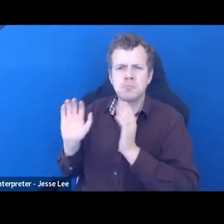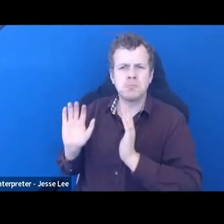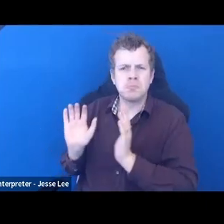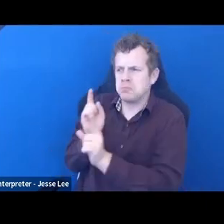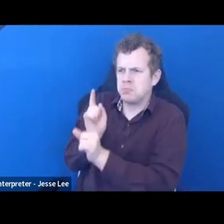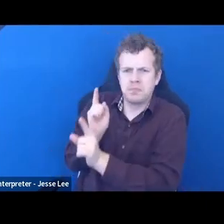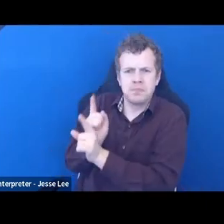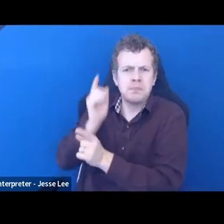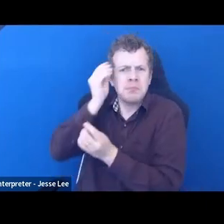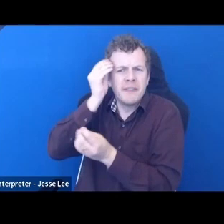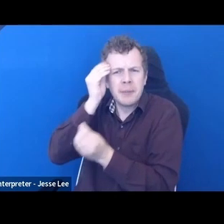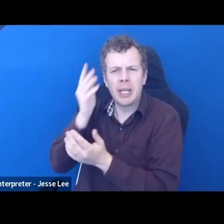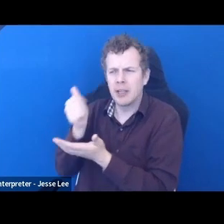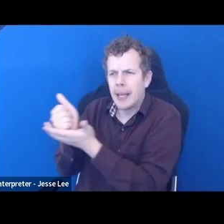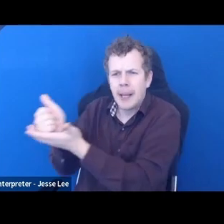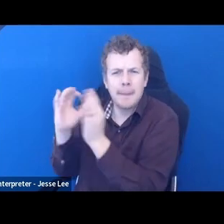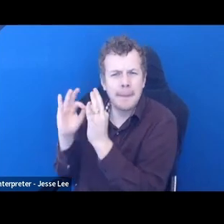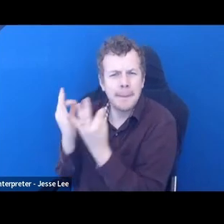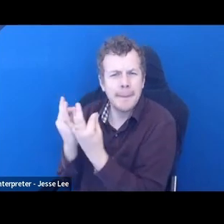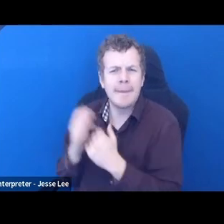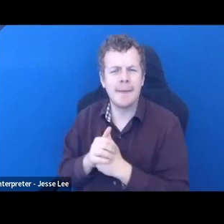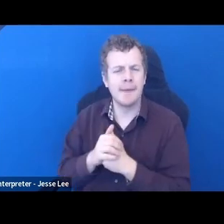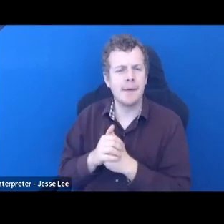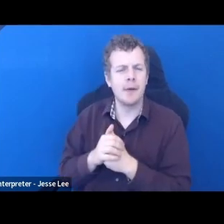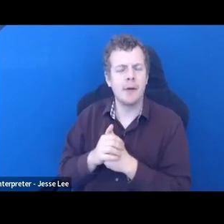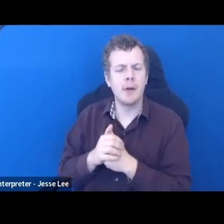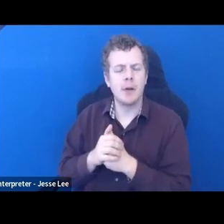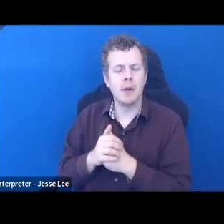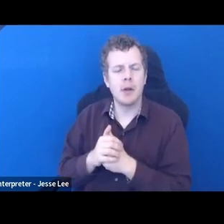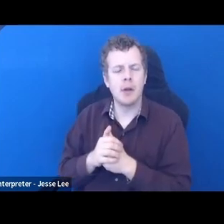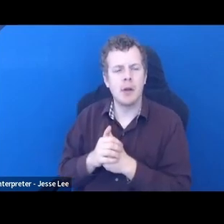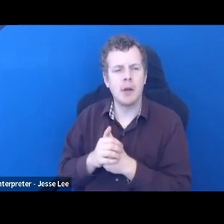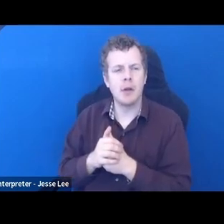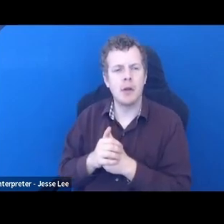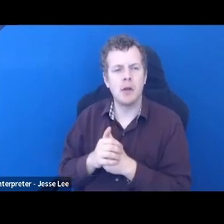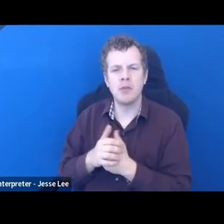to not just be you know giving them everything from our perspective.